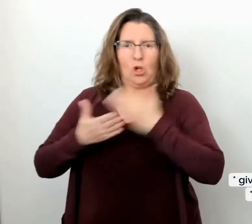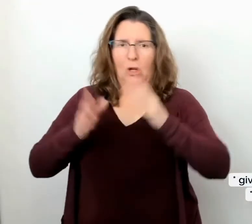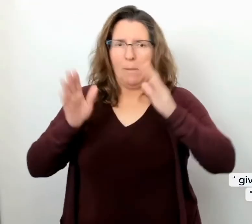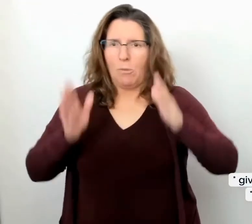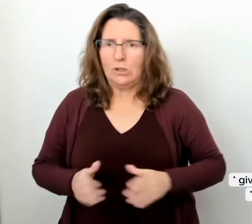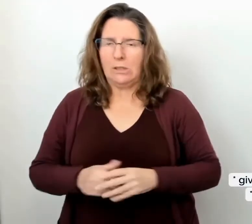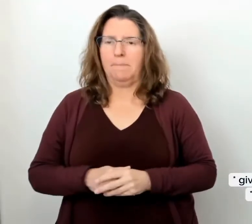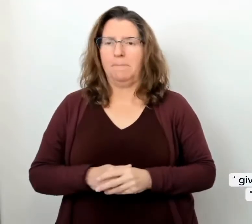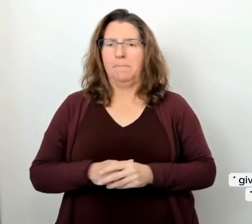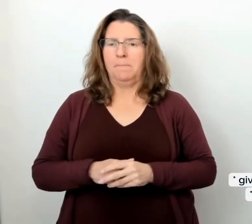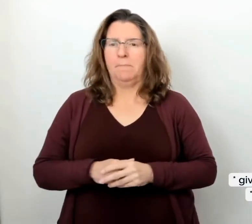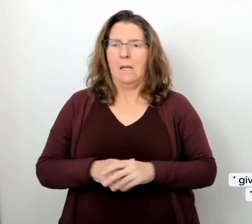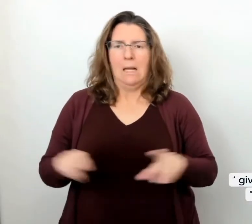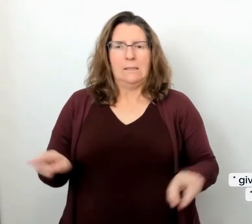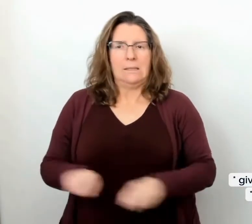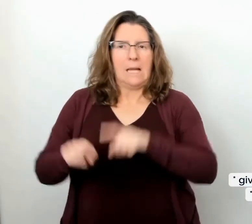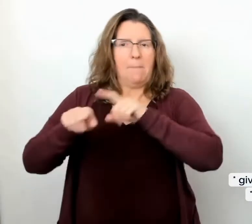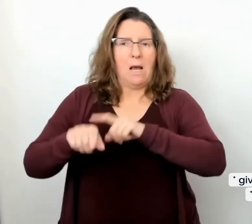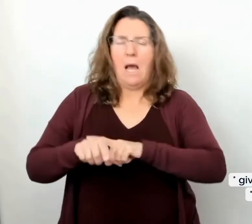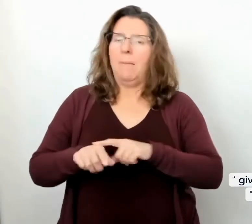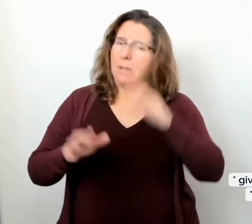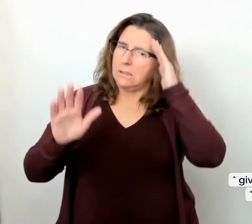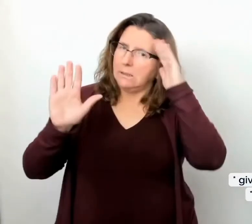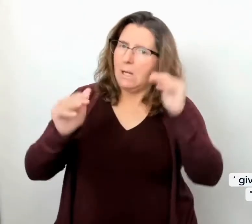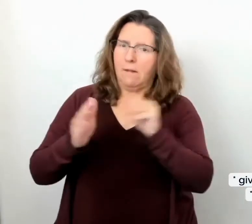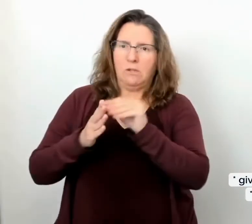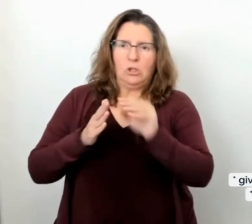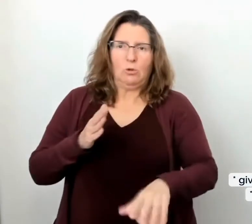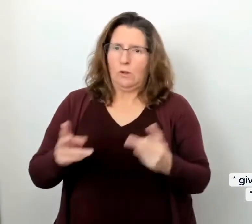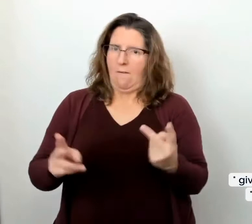While at the same time they often left the children to their own devices to figure out how to survive.